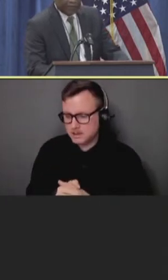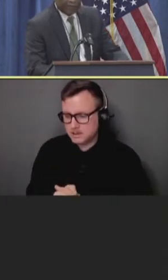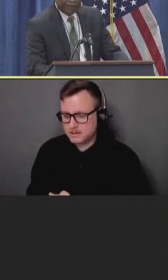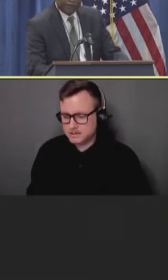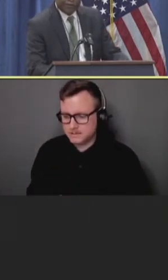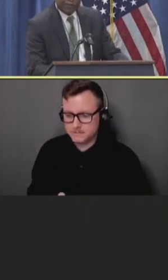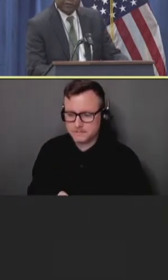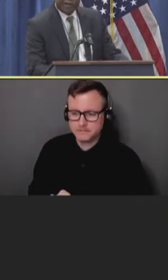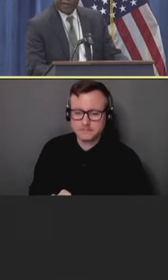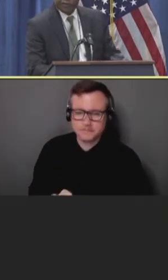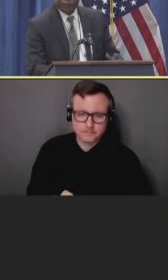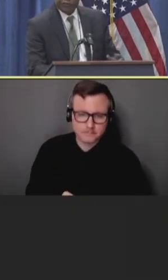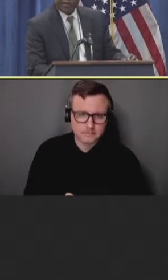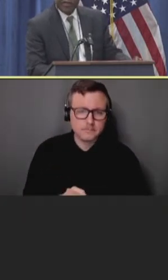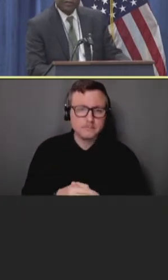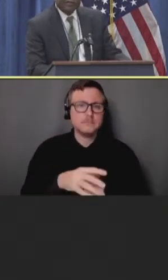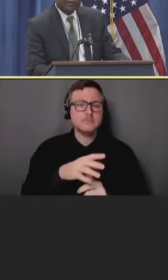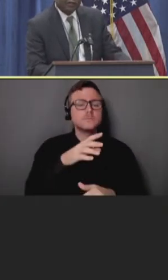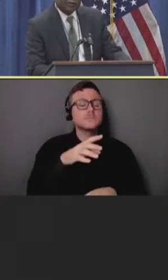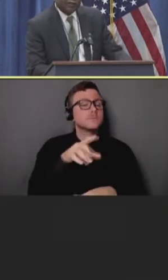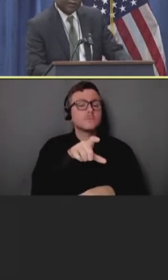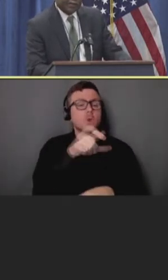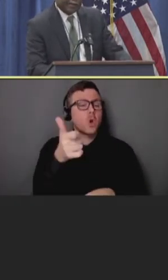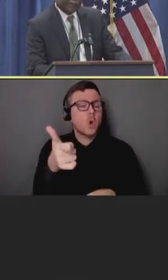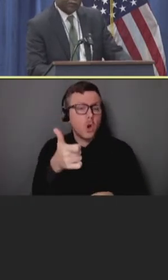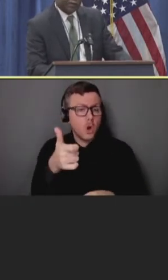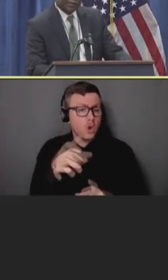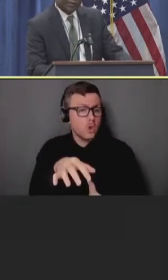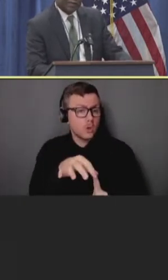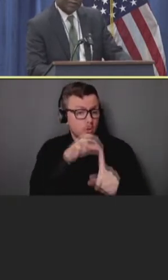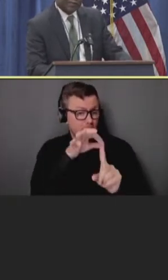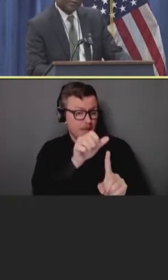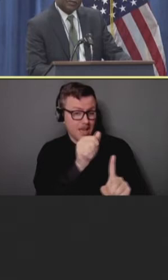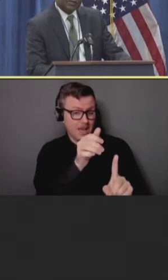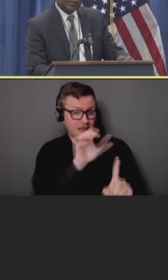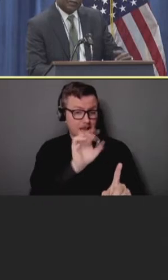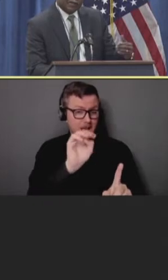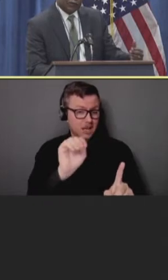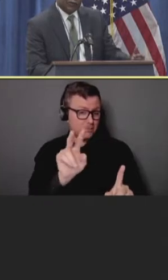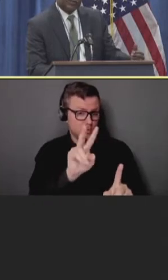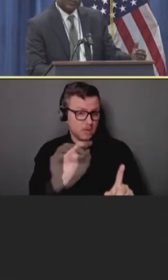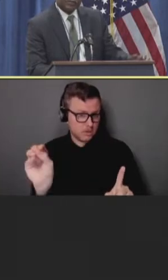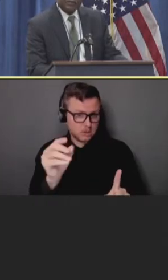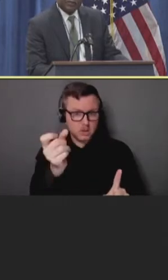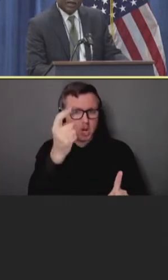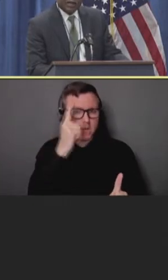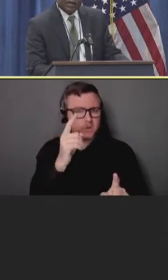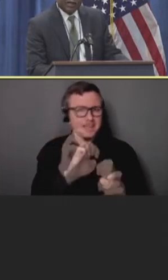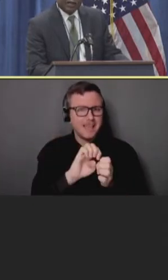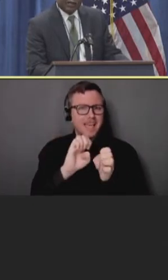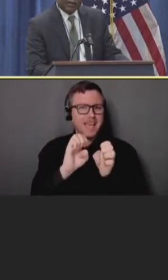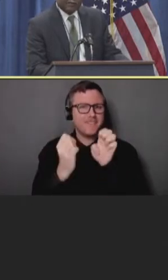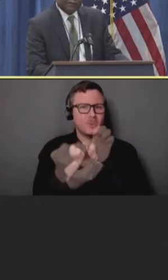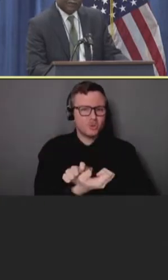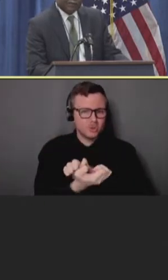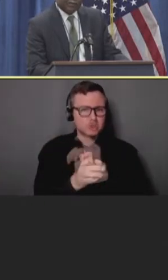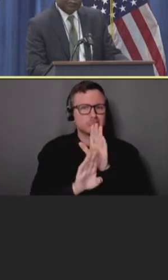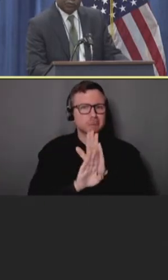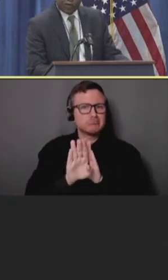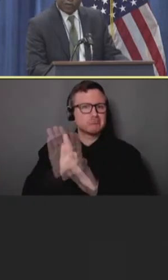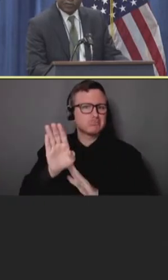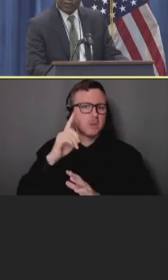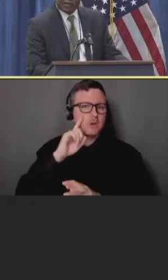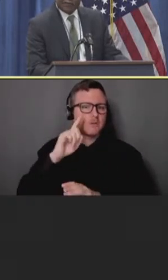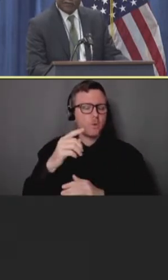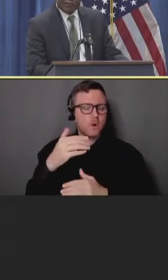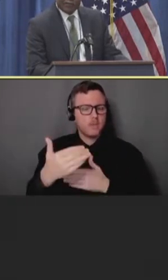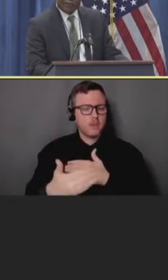The other thing that is unique with ACAM2000 is the evolution of the progression of the